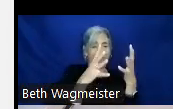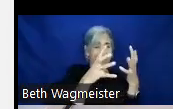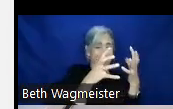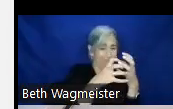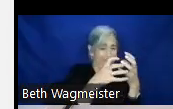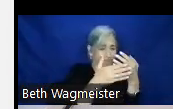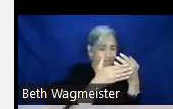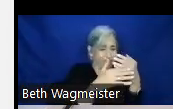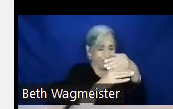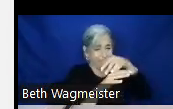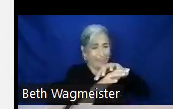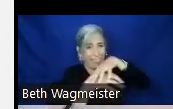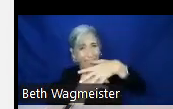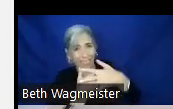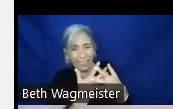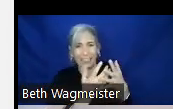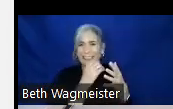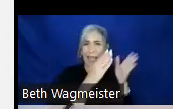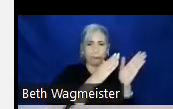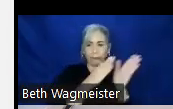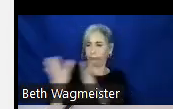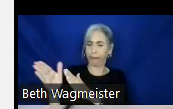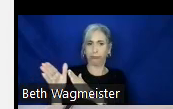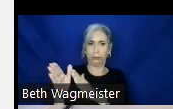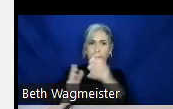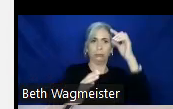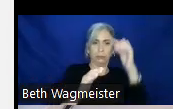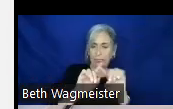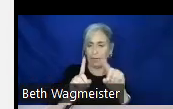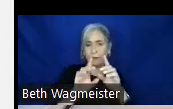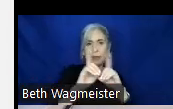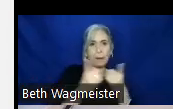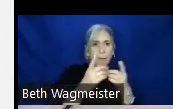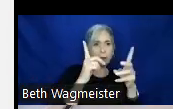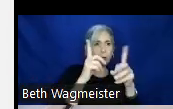interdisciplinary with different departments together at the same time, some of these